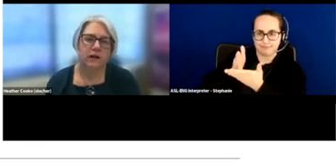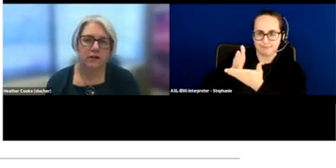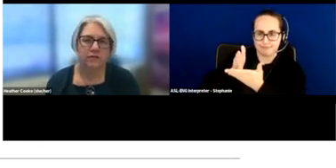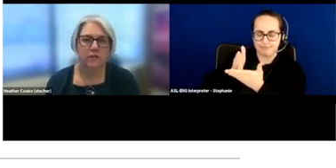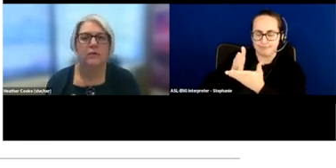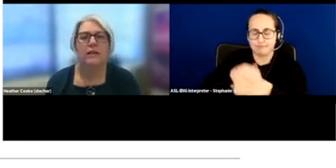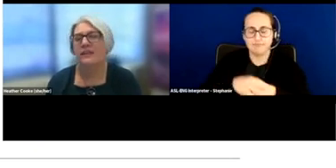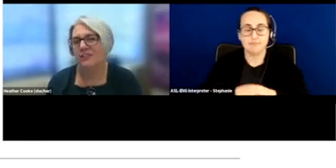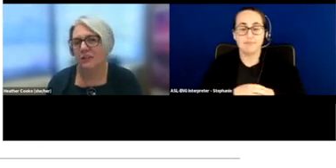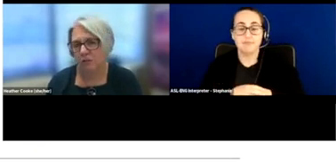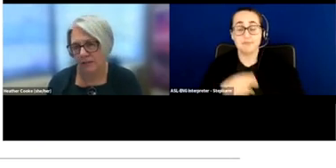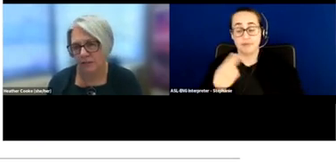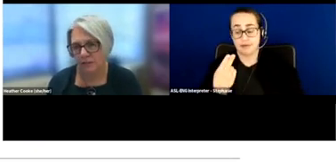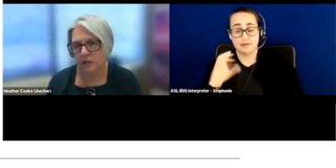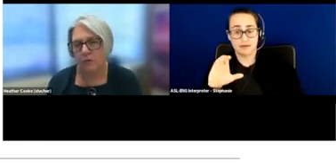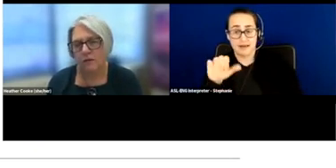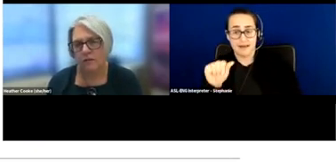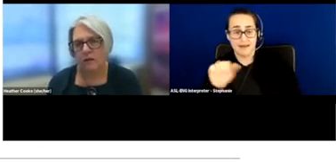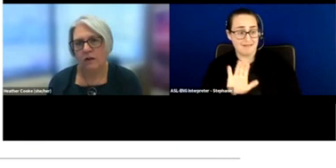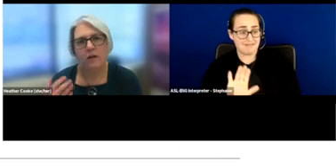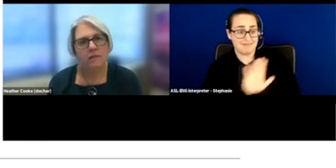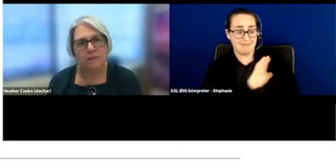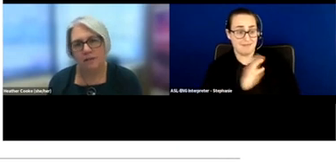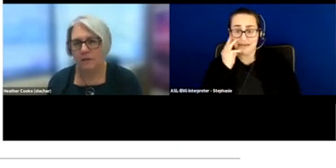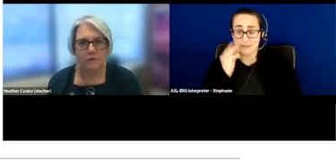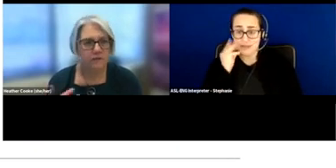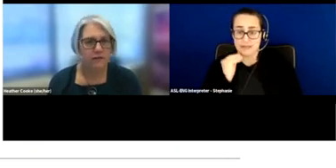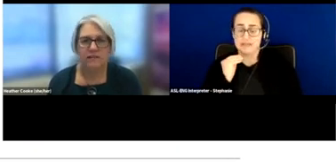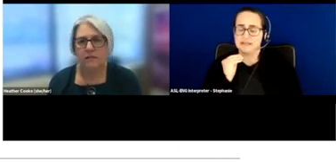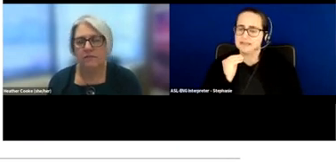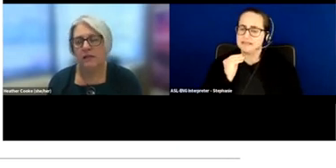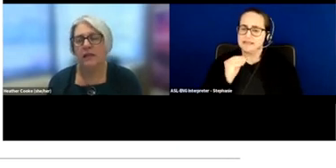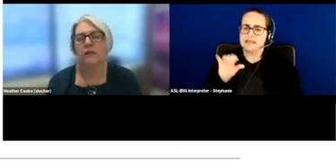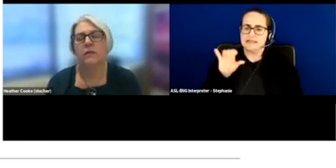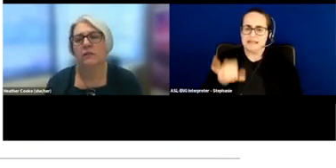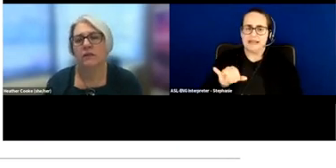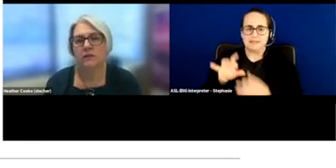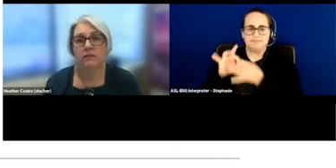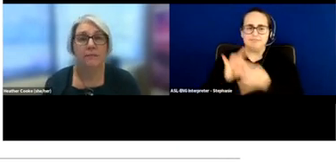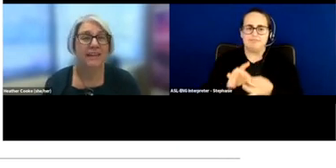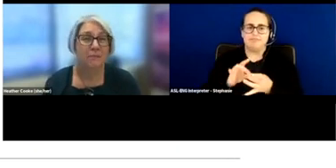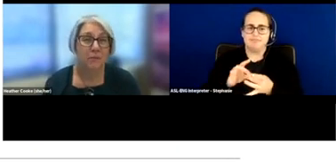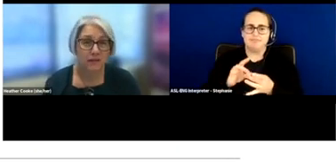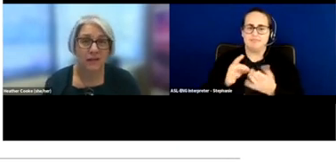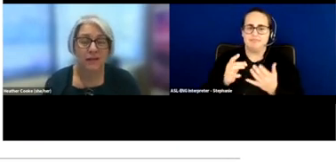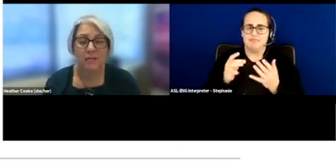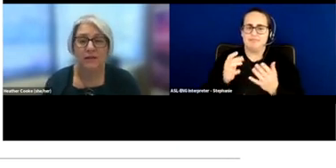of relational aggression, which is a concept that's been used extensively in research examining bullying amongst